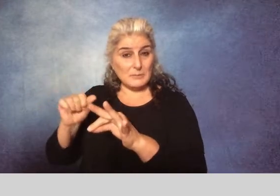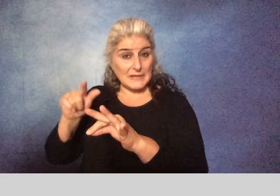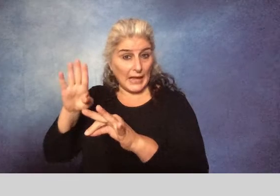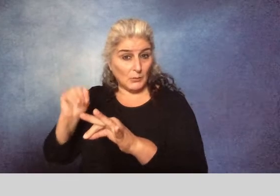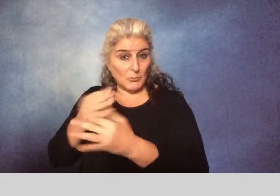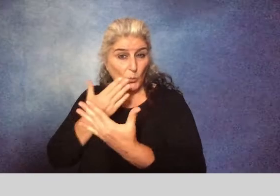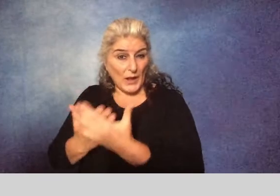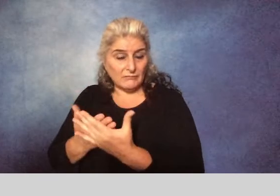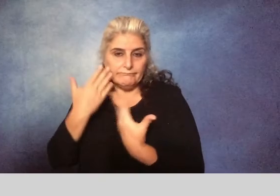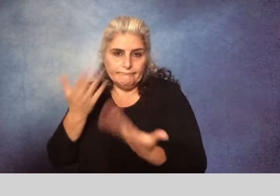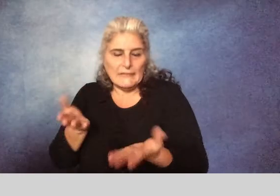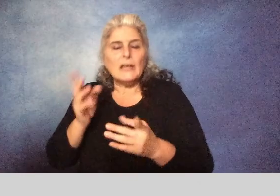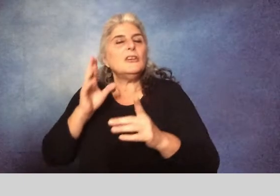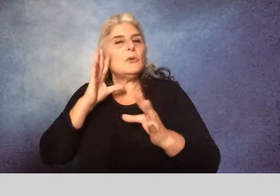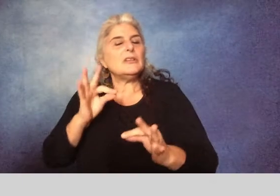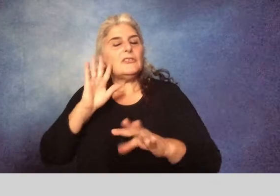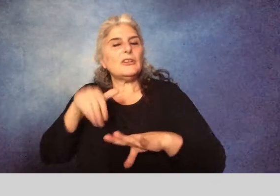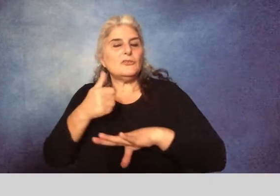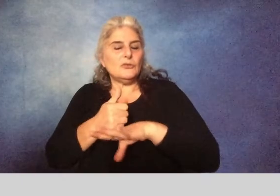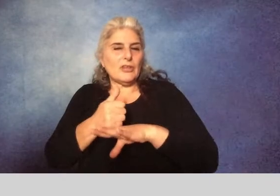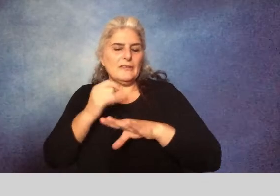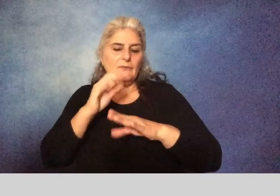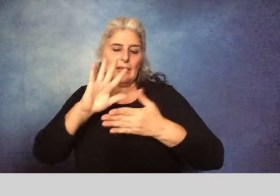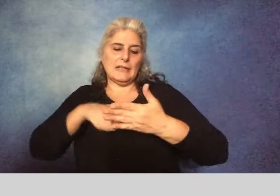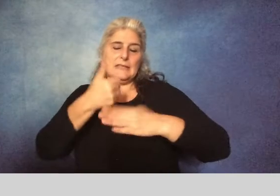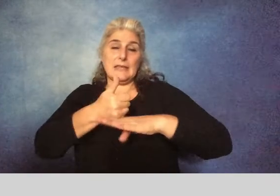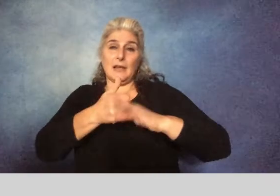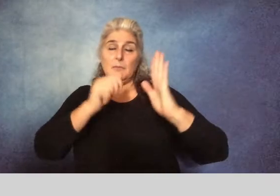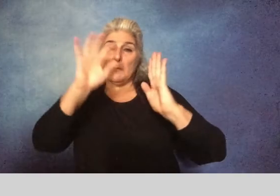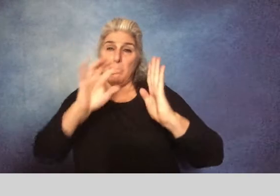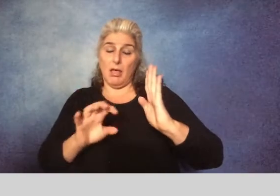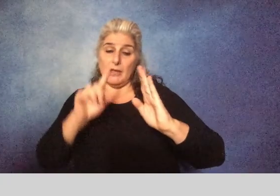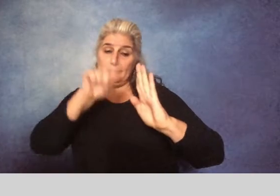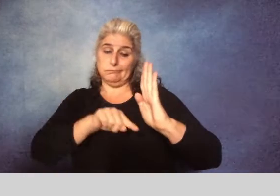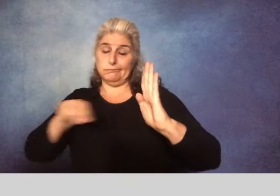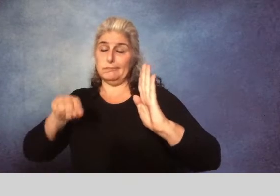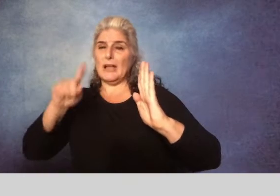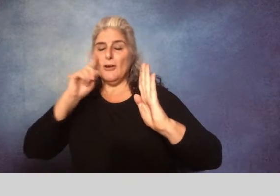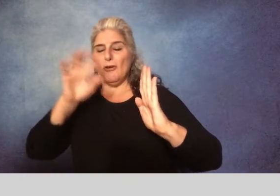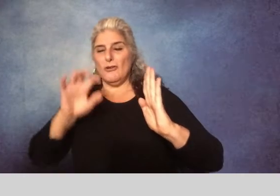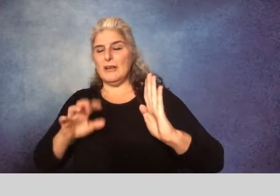I decided to plot the albums by genre to see if albums from the same genre would visually cluster near each other.